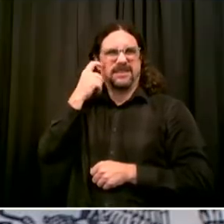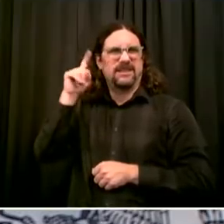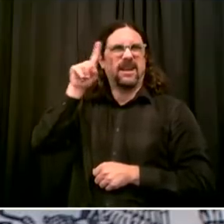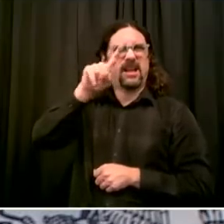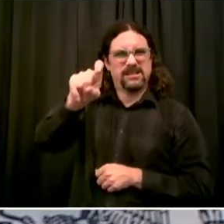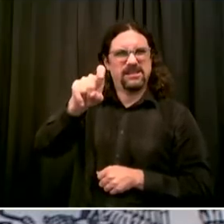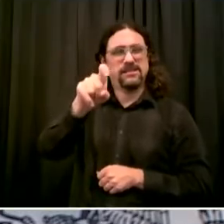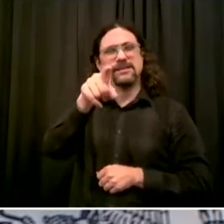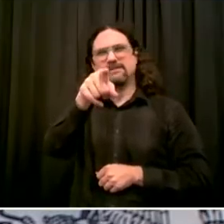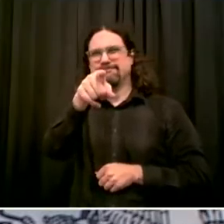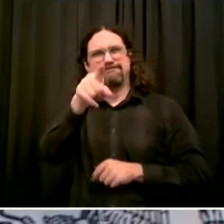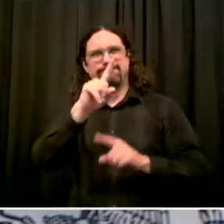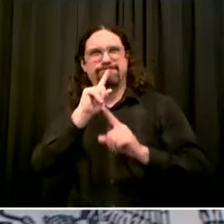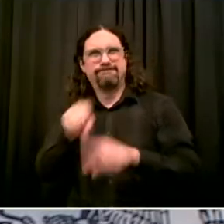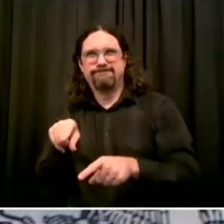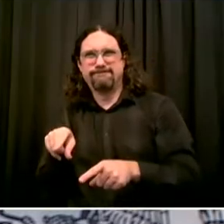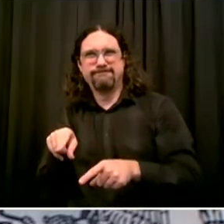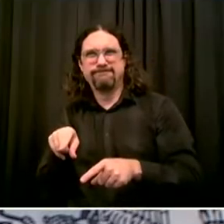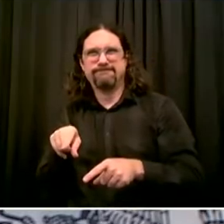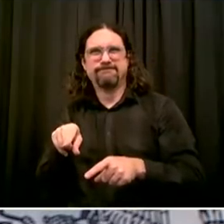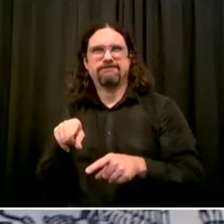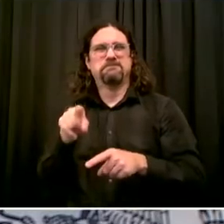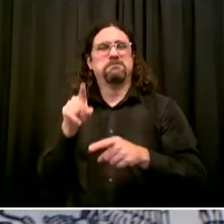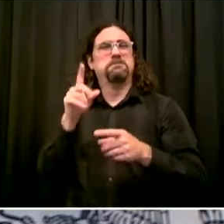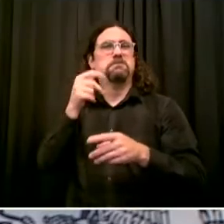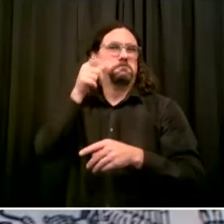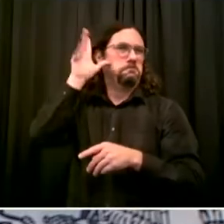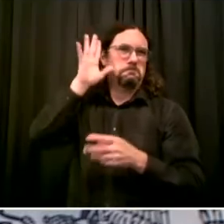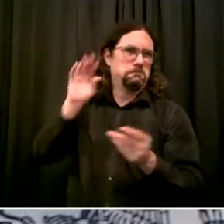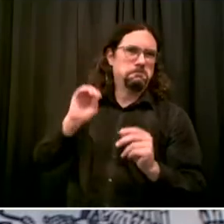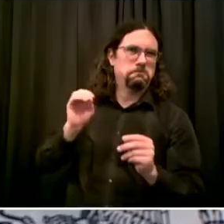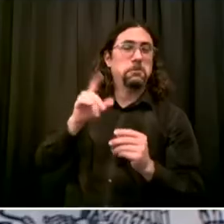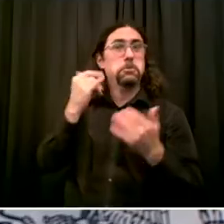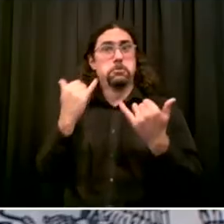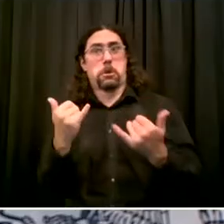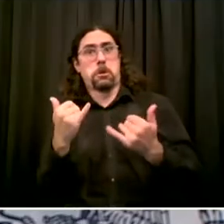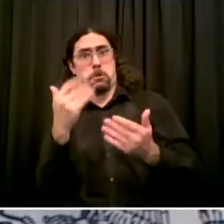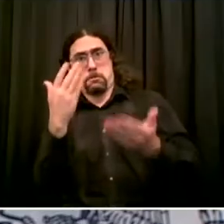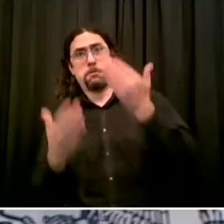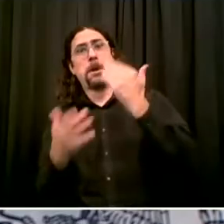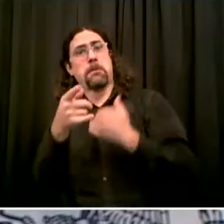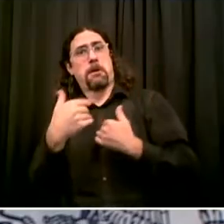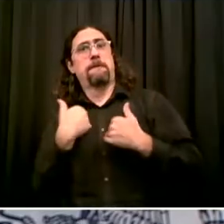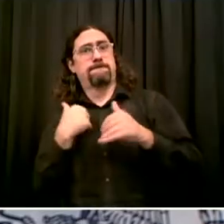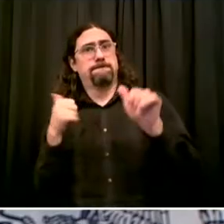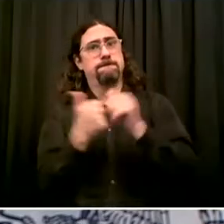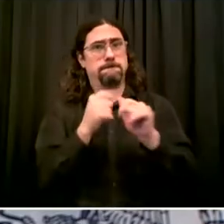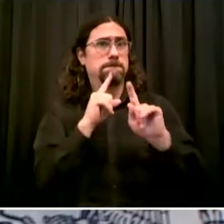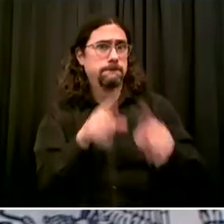LOOK INTO IT.